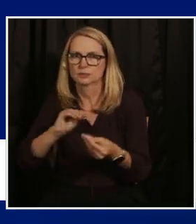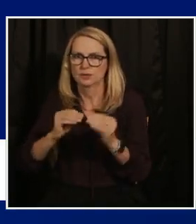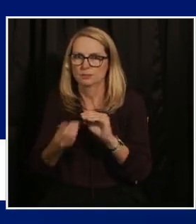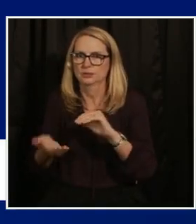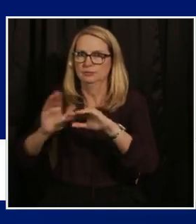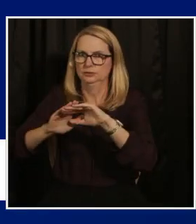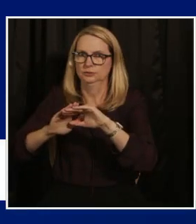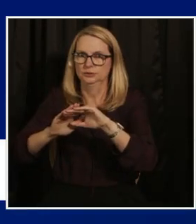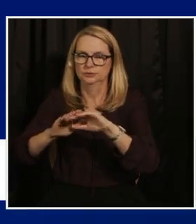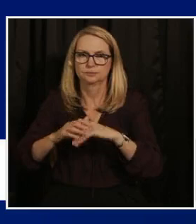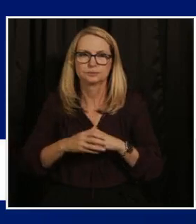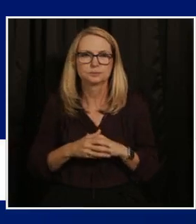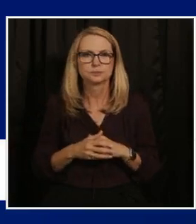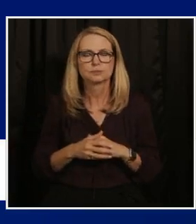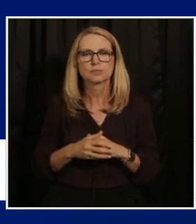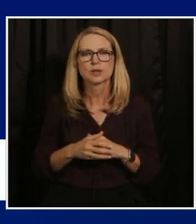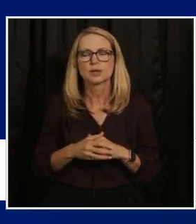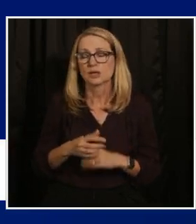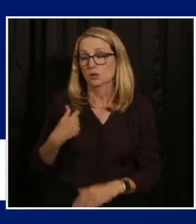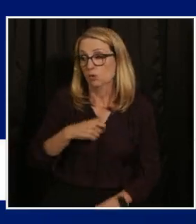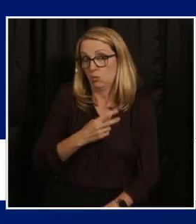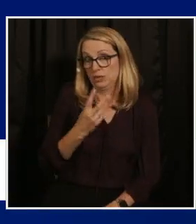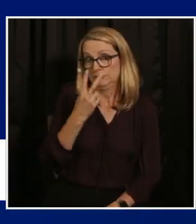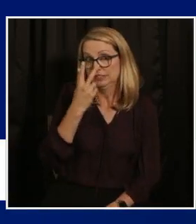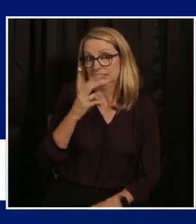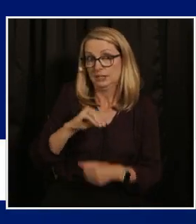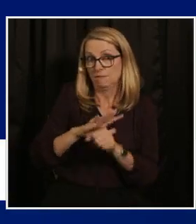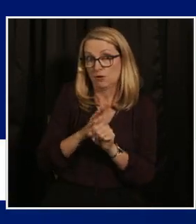um so that decrease that we've seen in the last couple of days does show up here in this figure